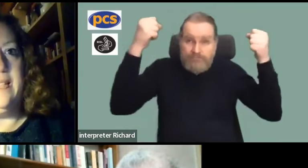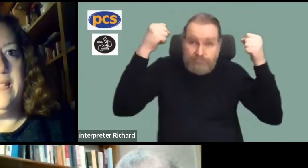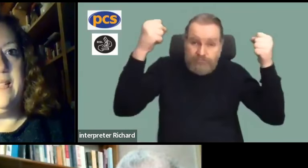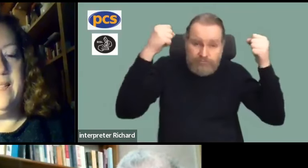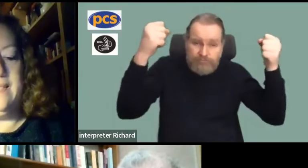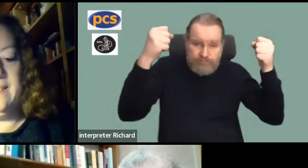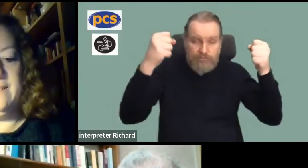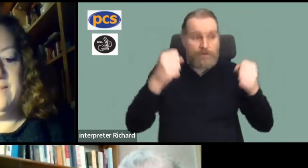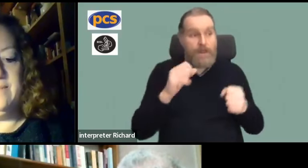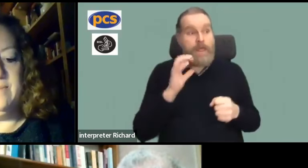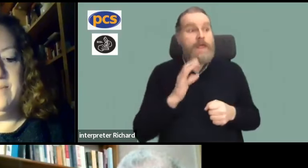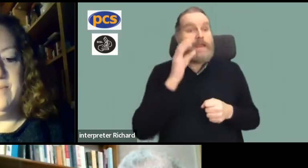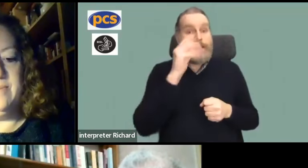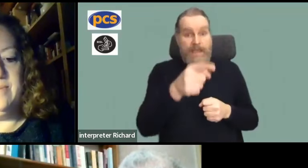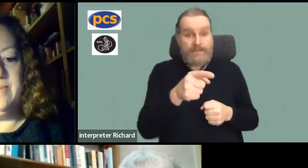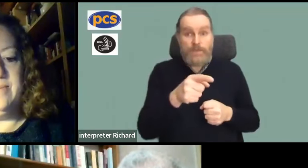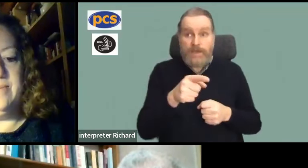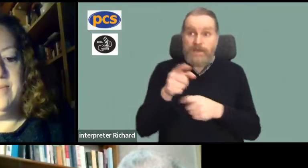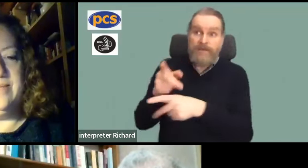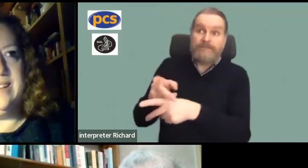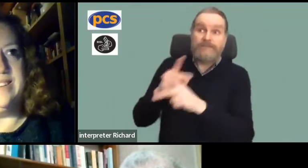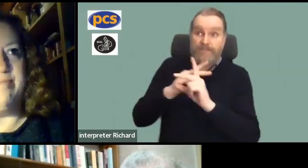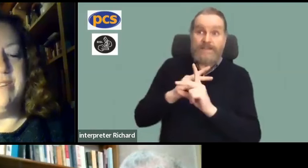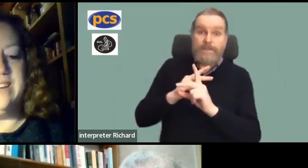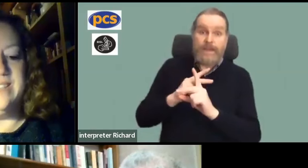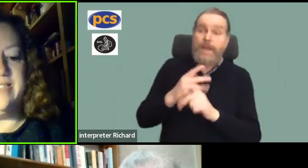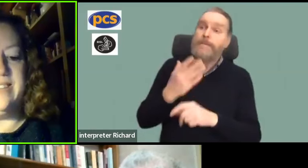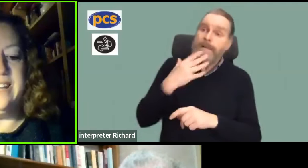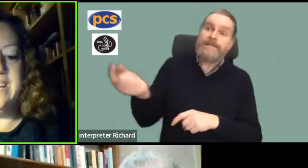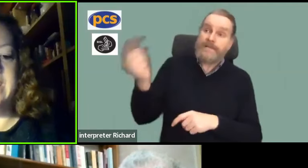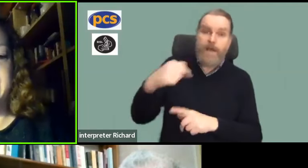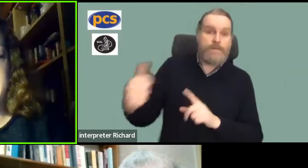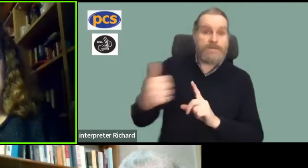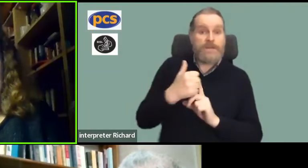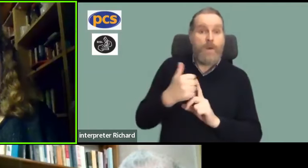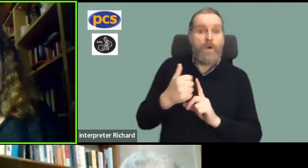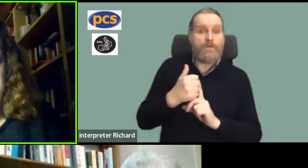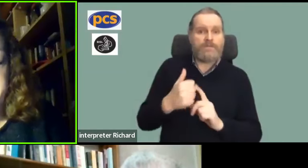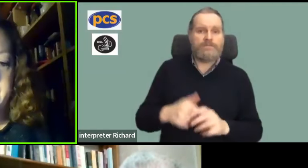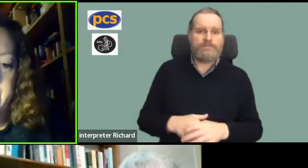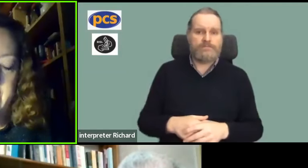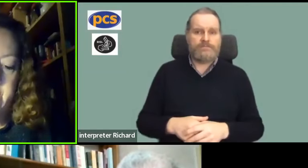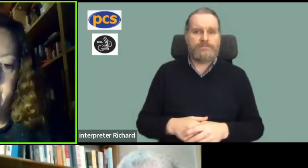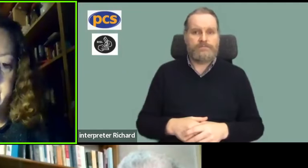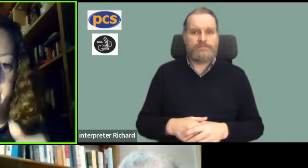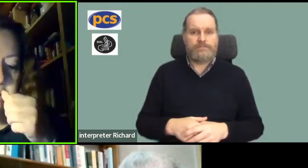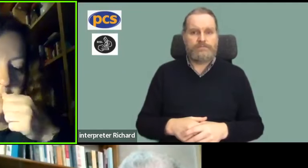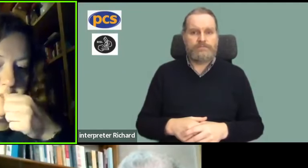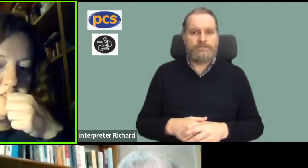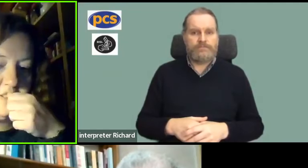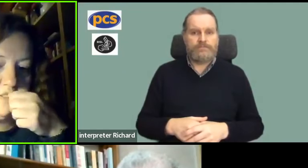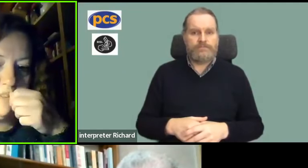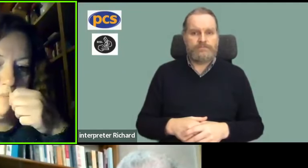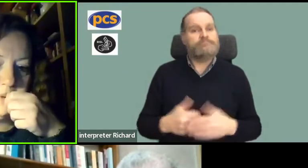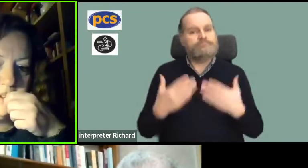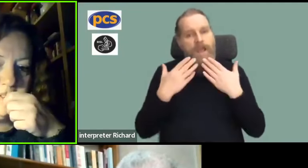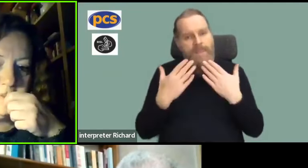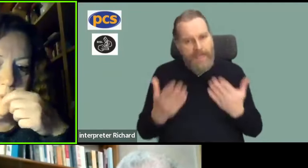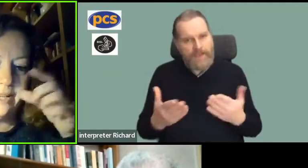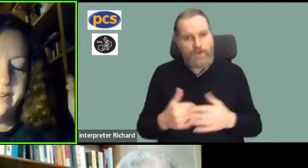placards, and if you're placards, and if you're about next week we might have a visitor as well next week that's That's pretty and thank you yeah